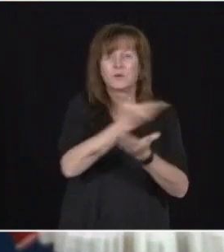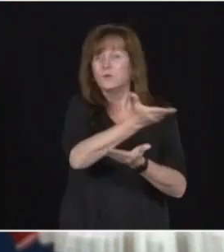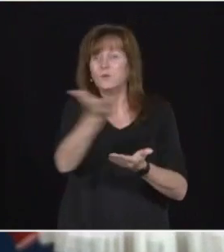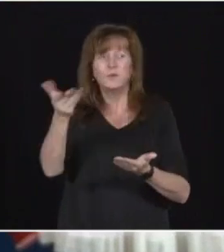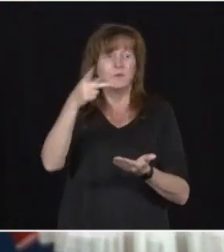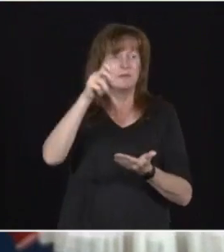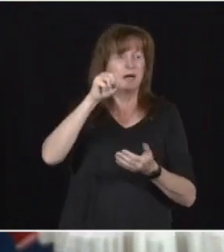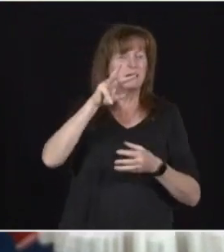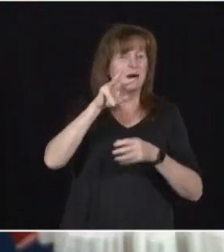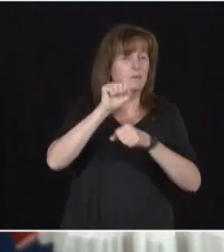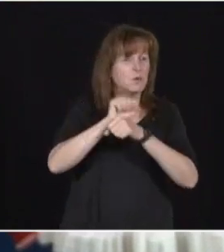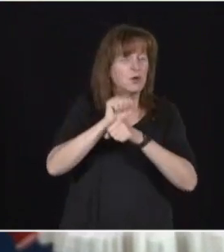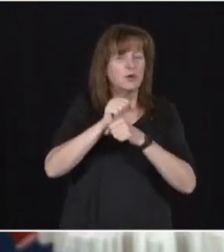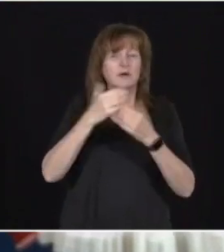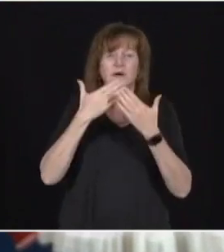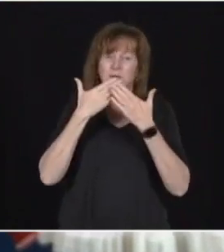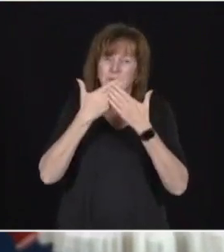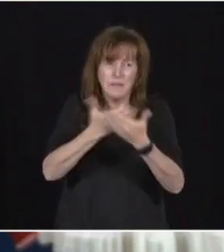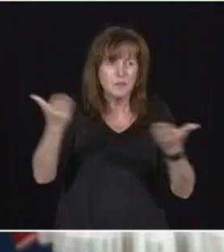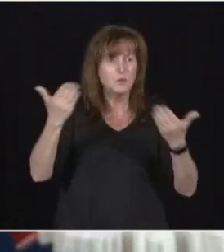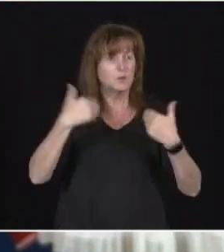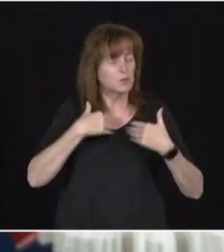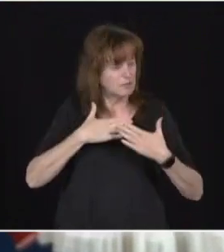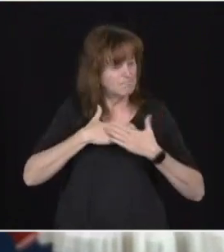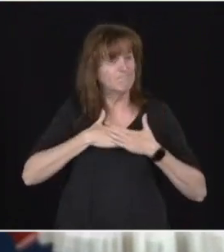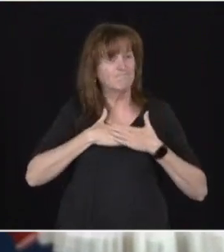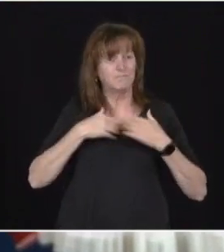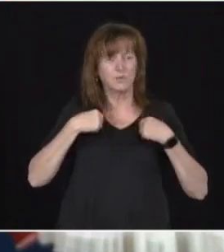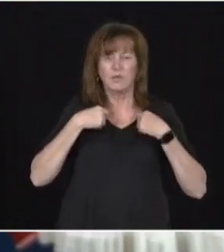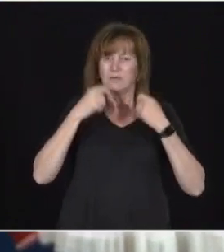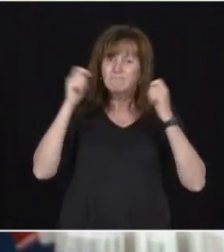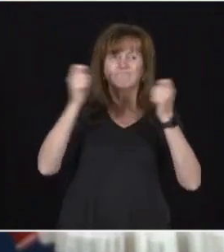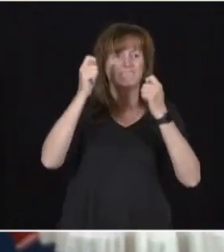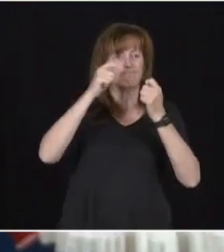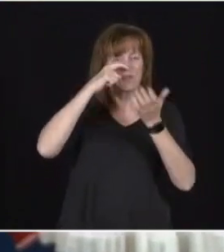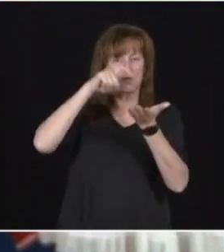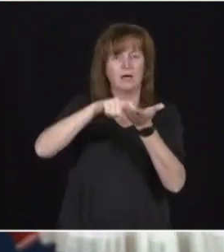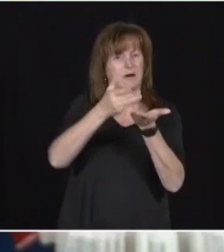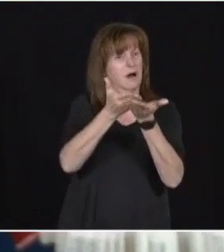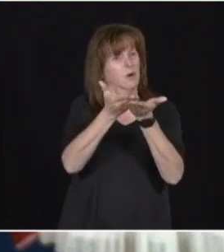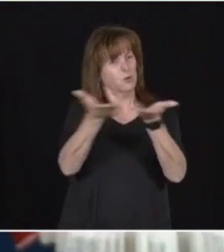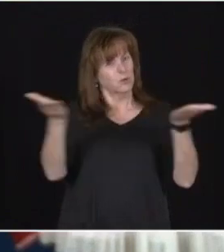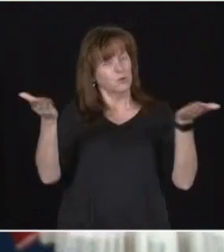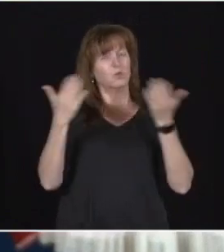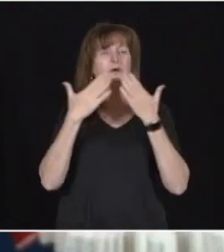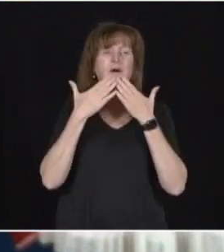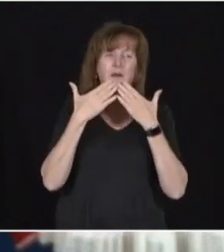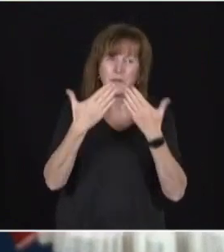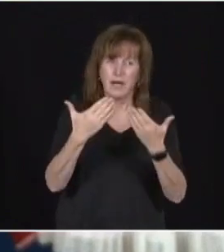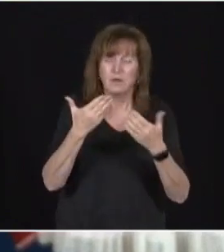Today's about celebrating you and everything that you do. Thank you, and God bless the people of Ontario.